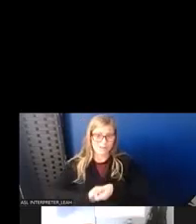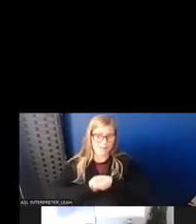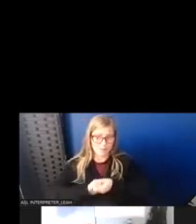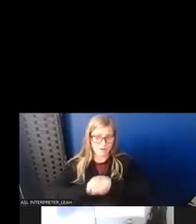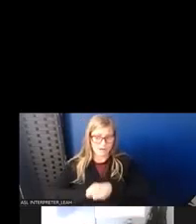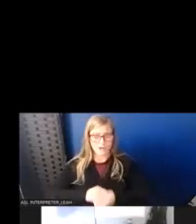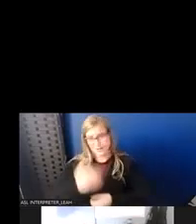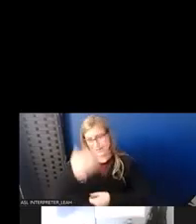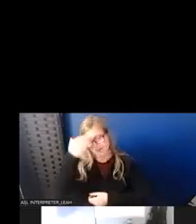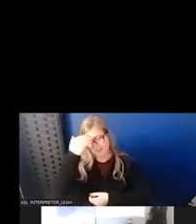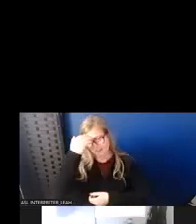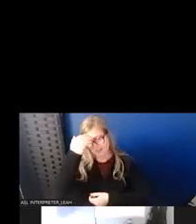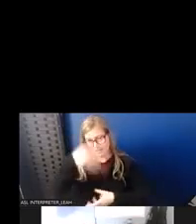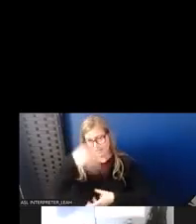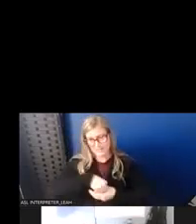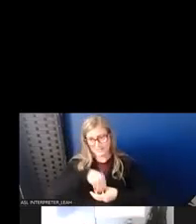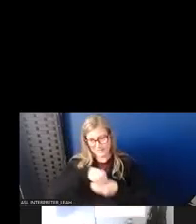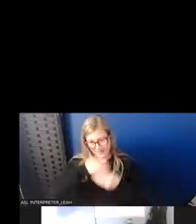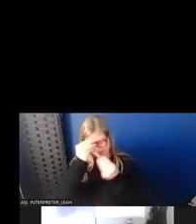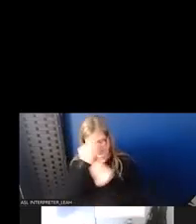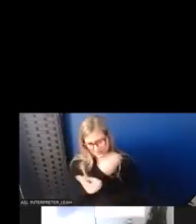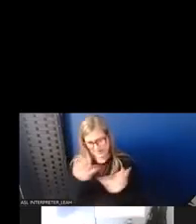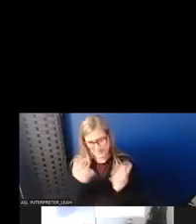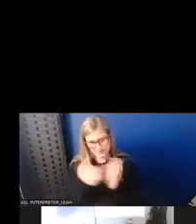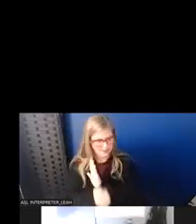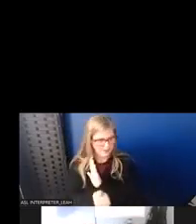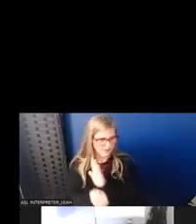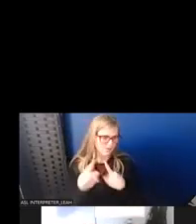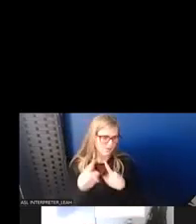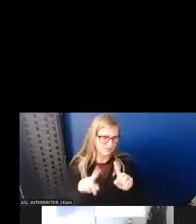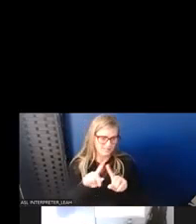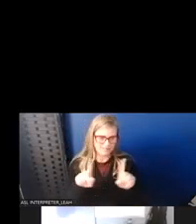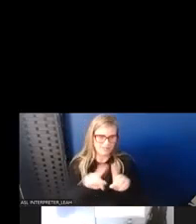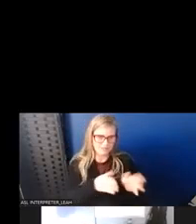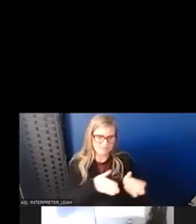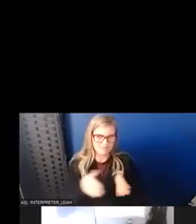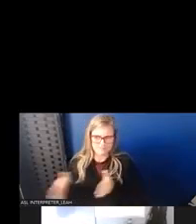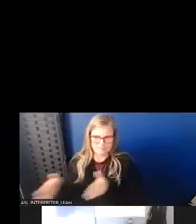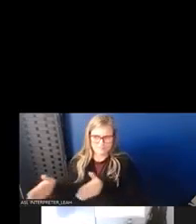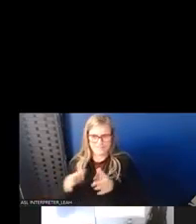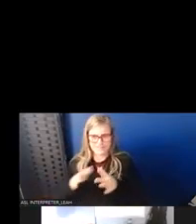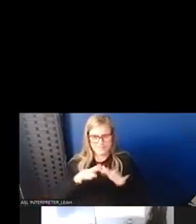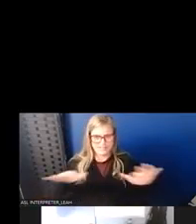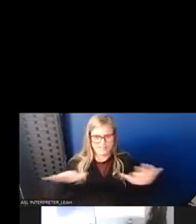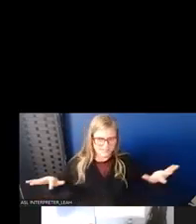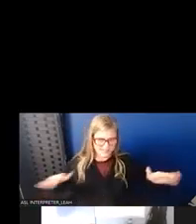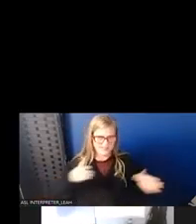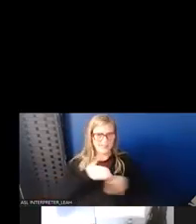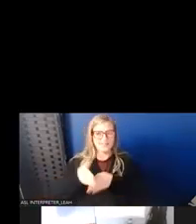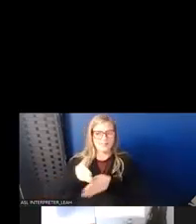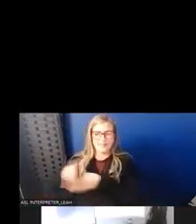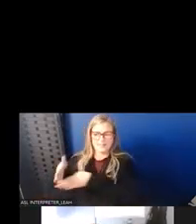insights and skills from people from all kinds of different disciplines. So what are some ways of overcoming that and really